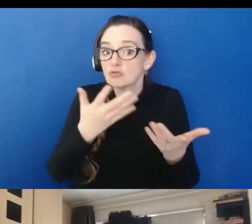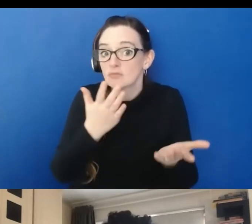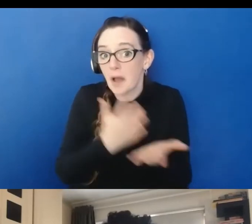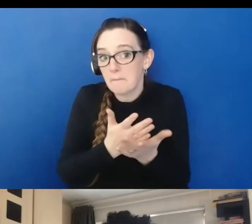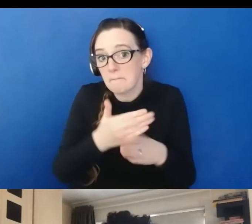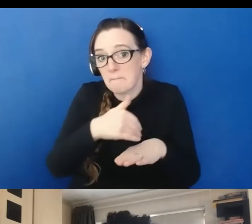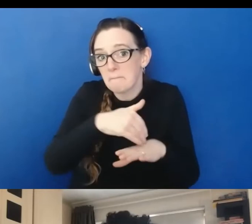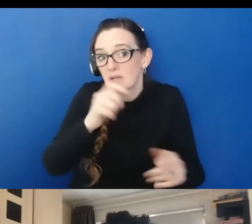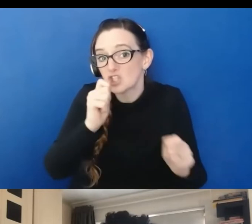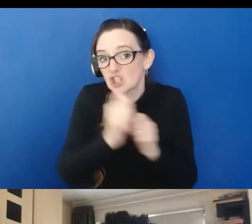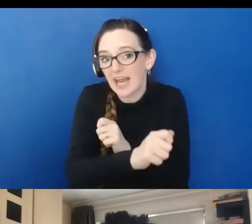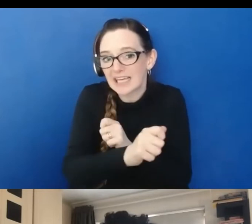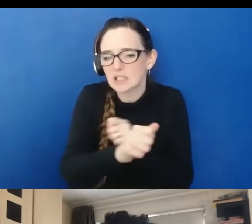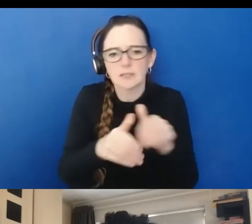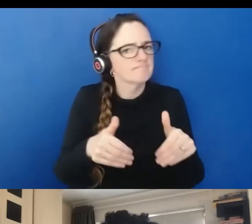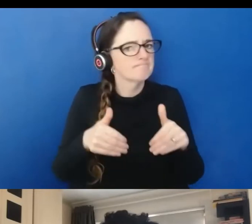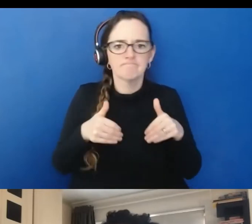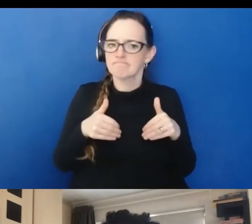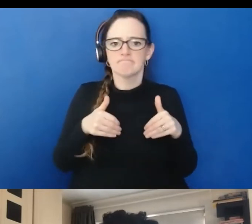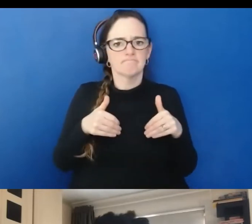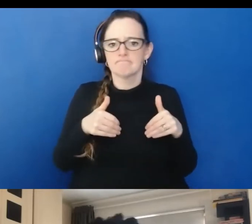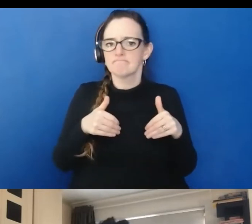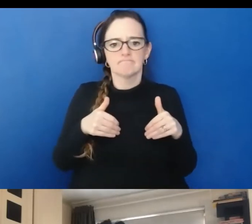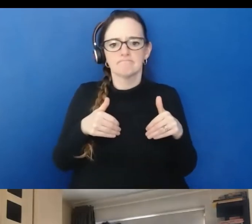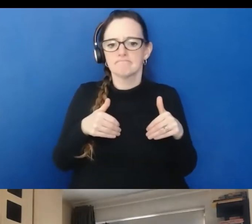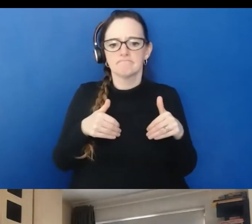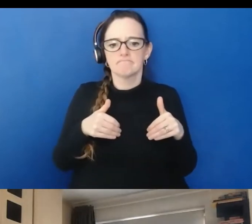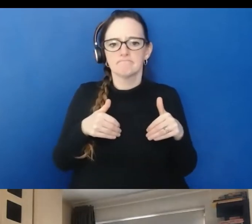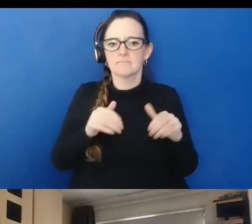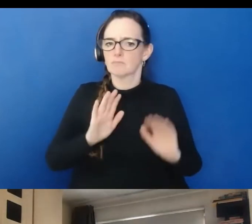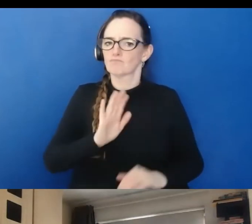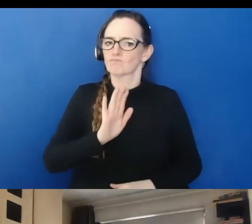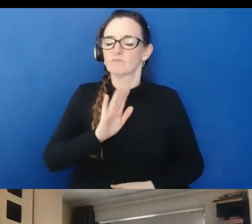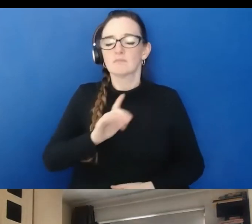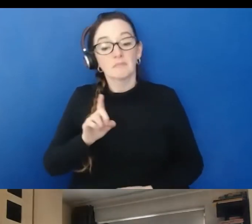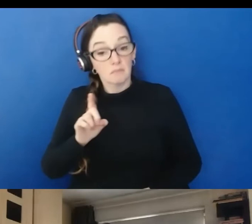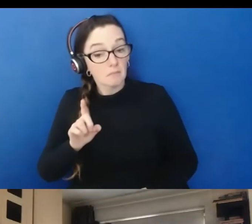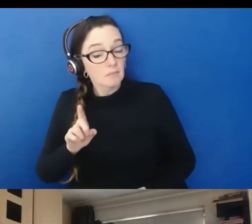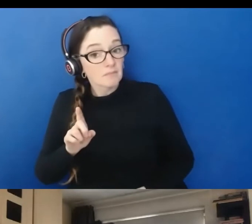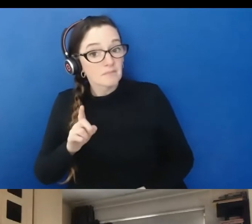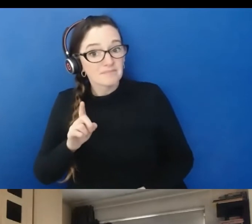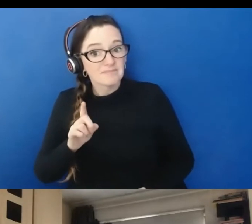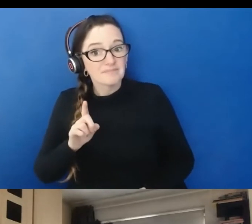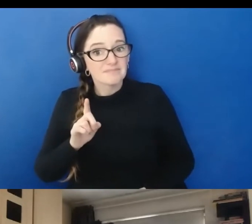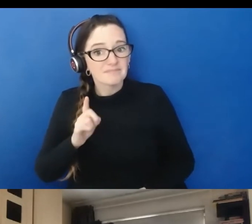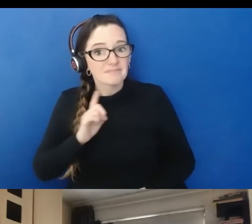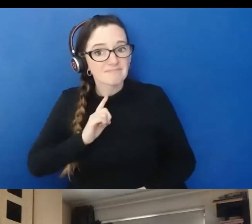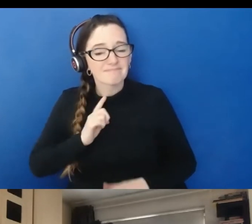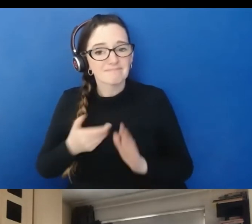not so keen on taking those tactics. But I also just want to say that I think that